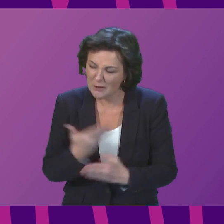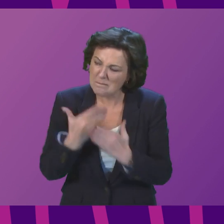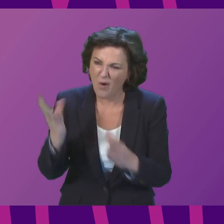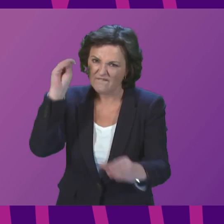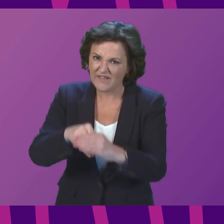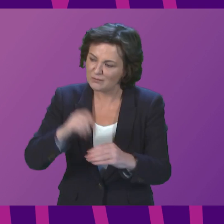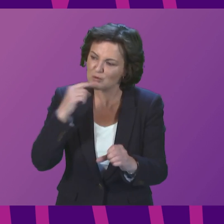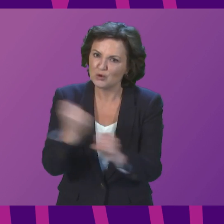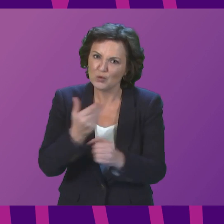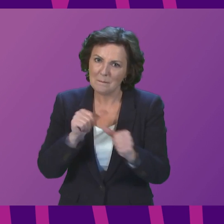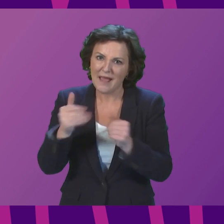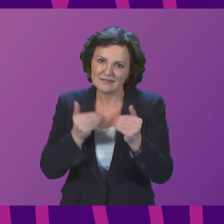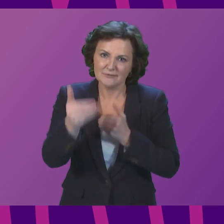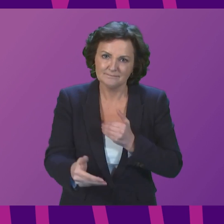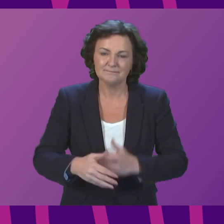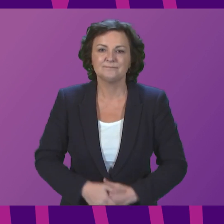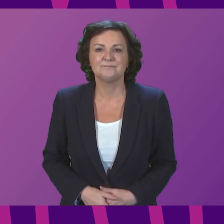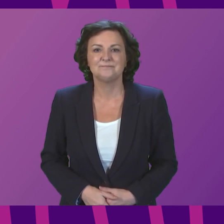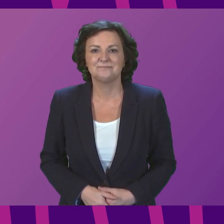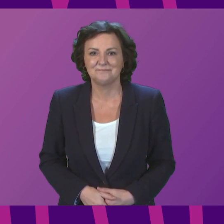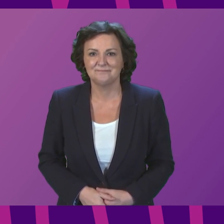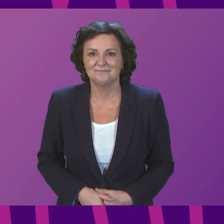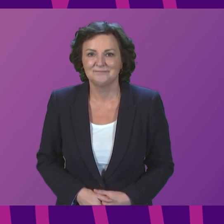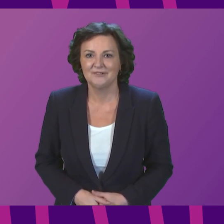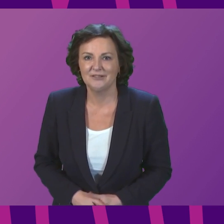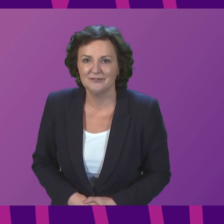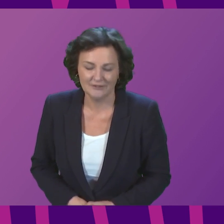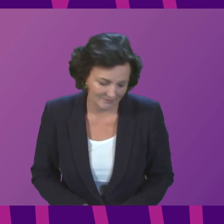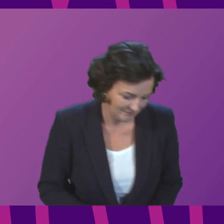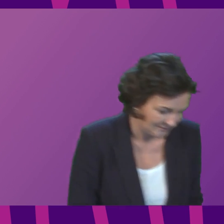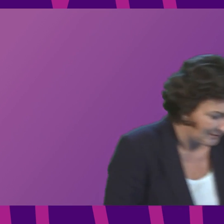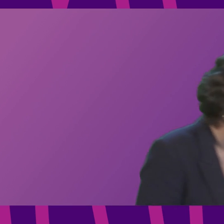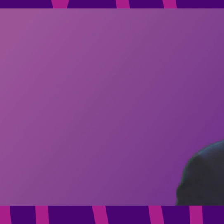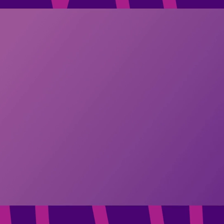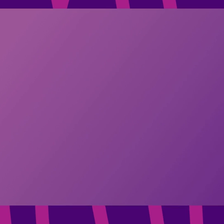would go a long way.